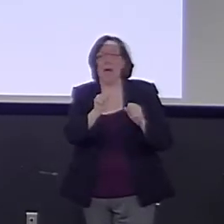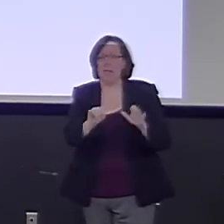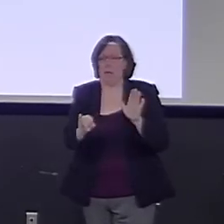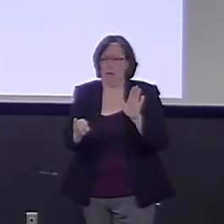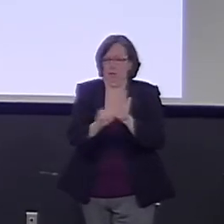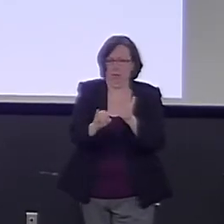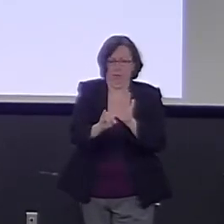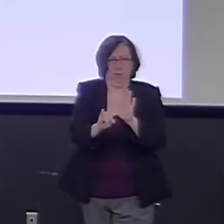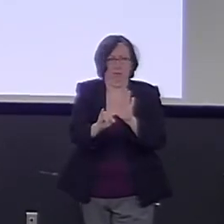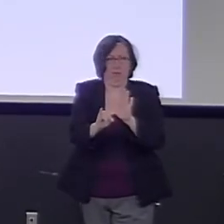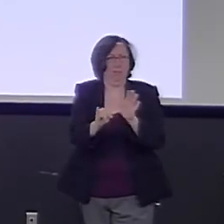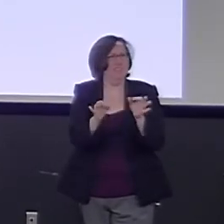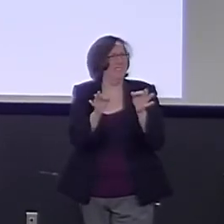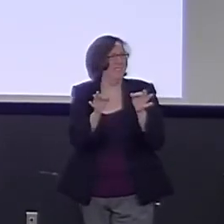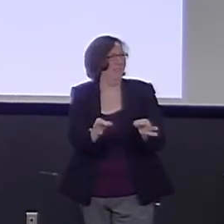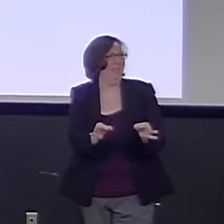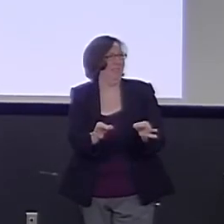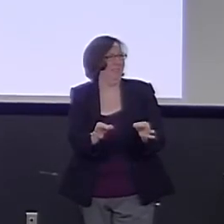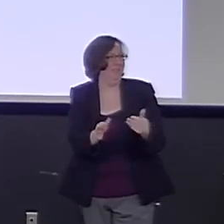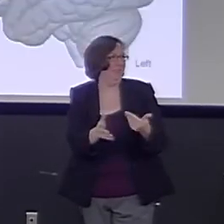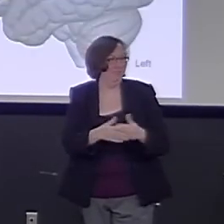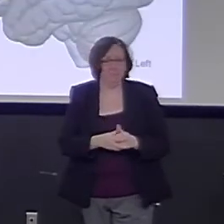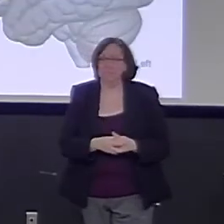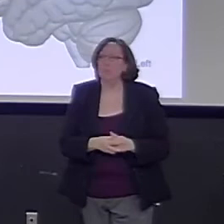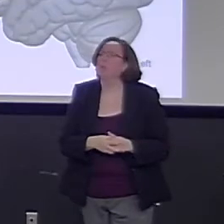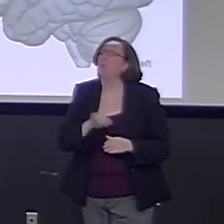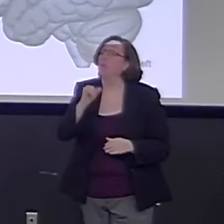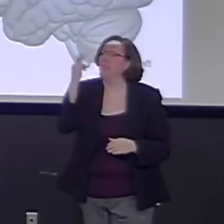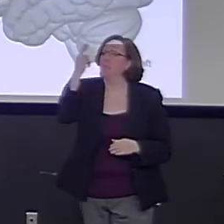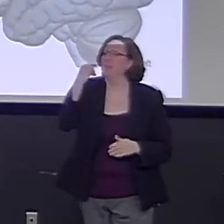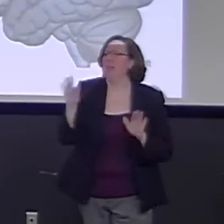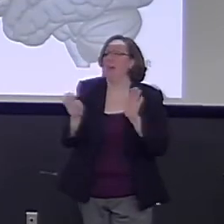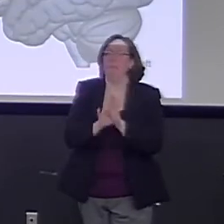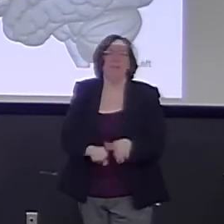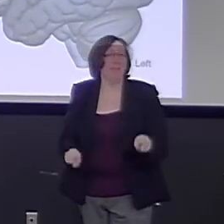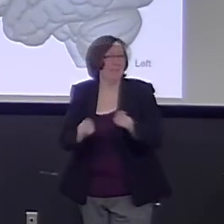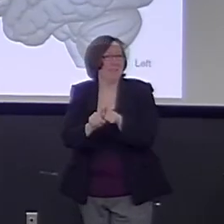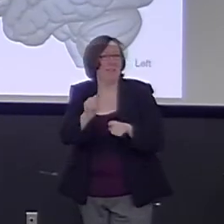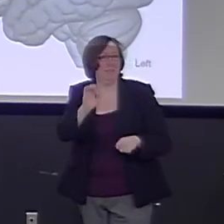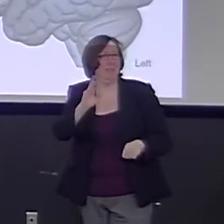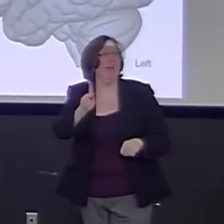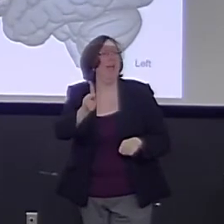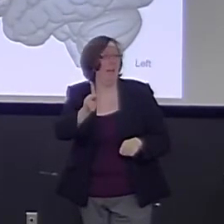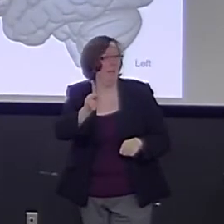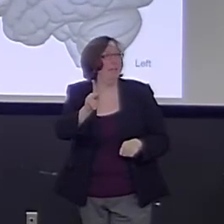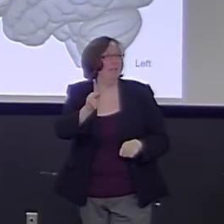And so that is why I used this task again when I wanted to target